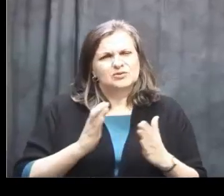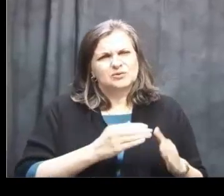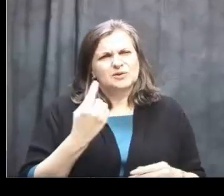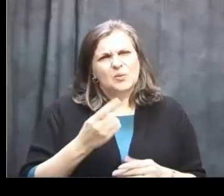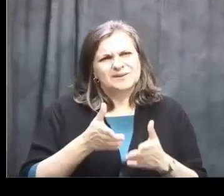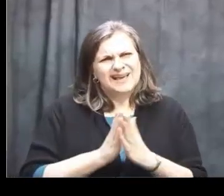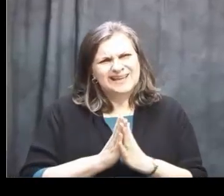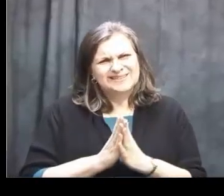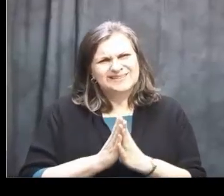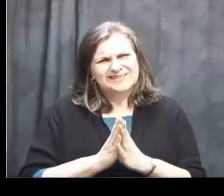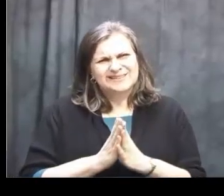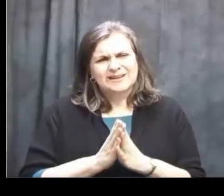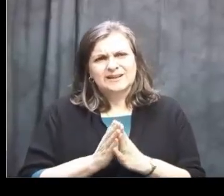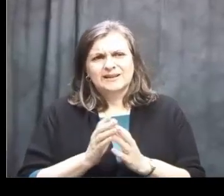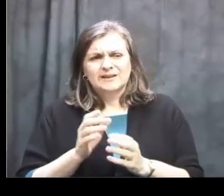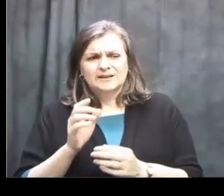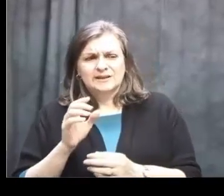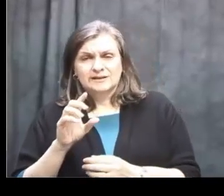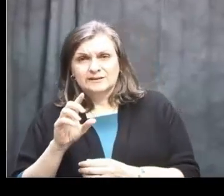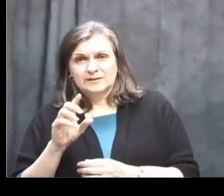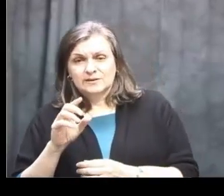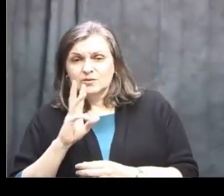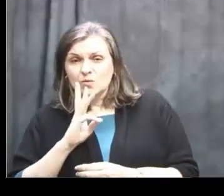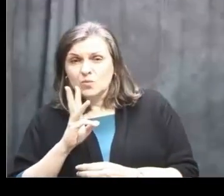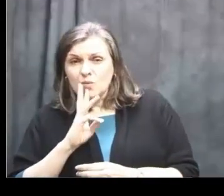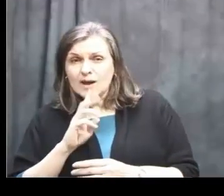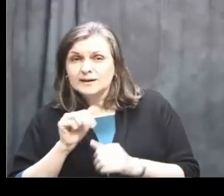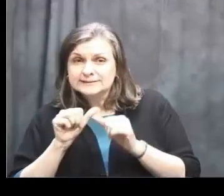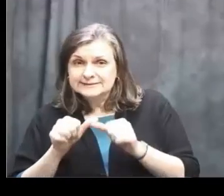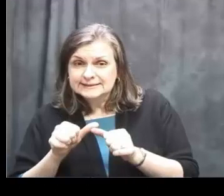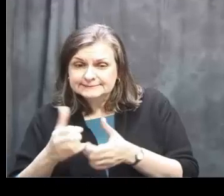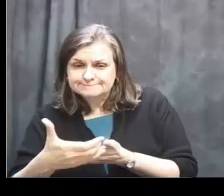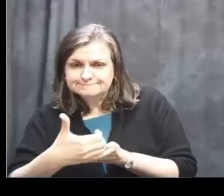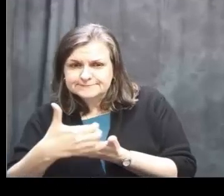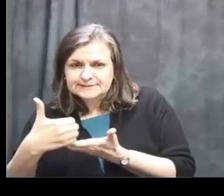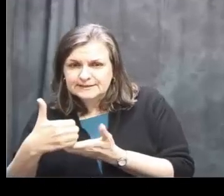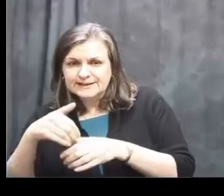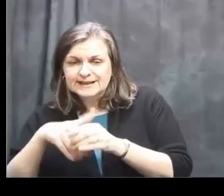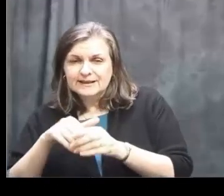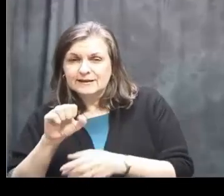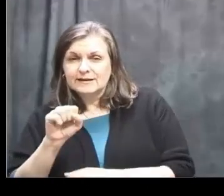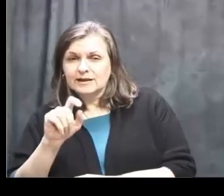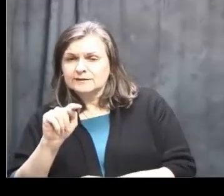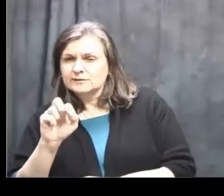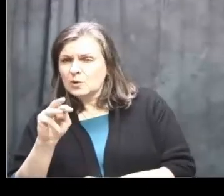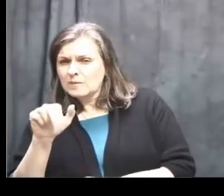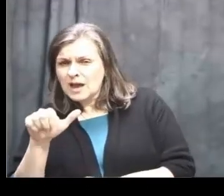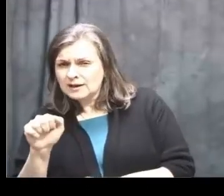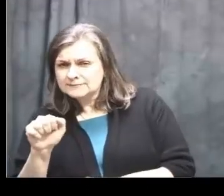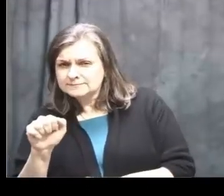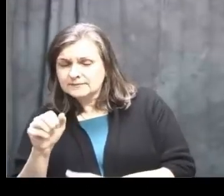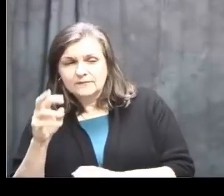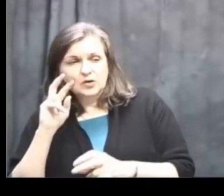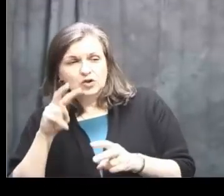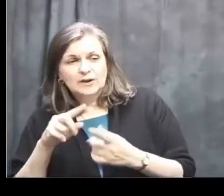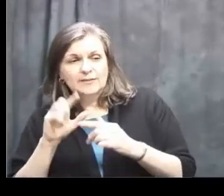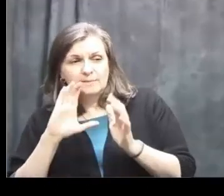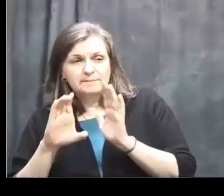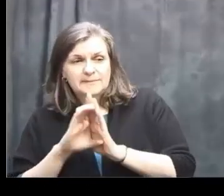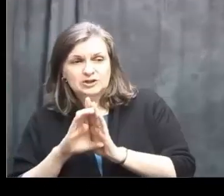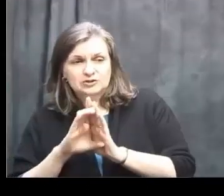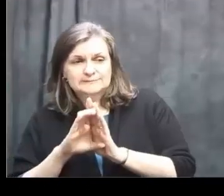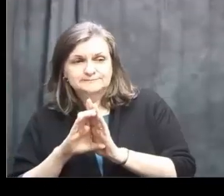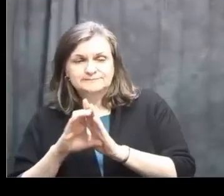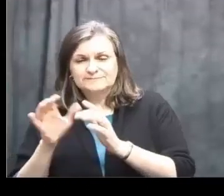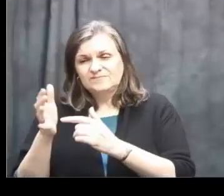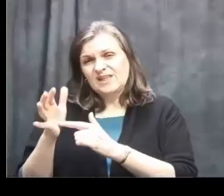so students always ask me if water really does collect in the stomata? does the plant really do this? and if you look at the underside